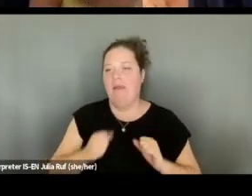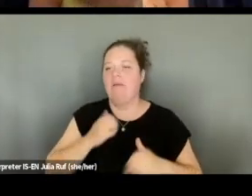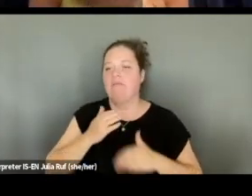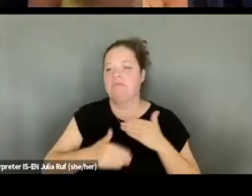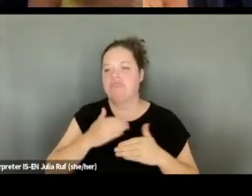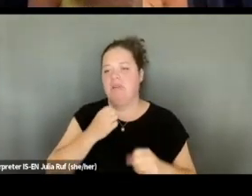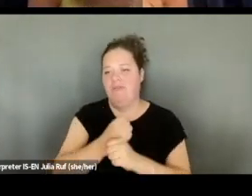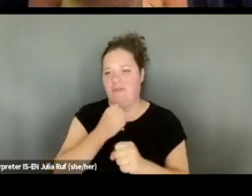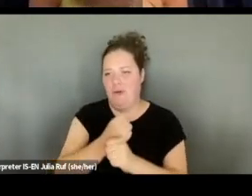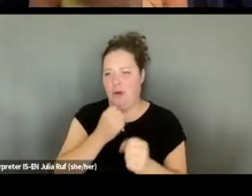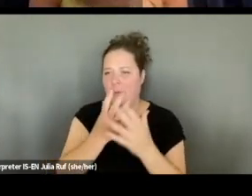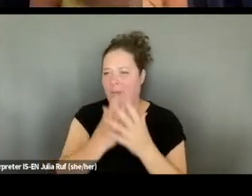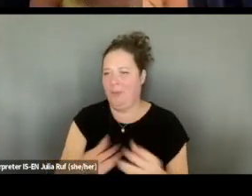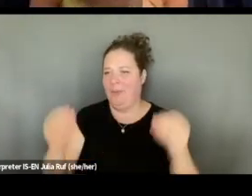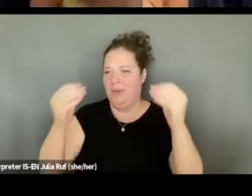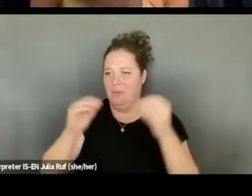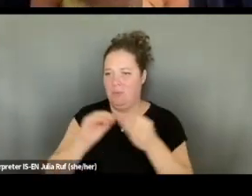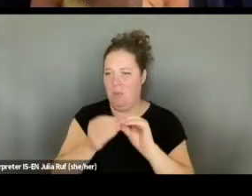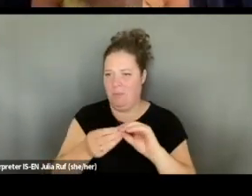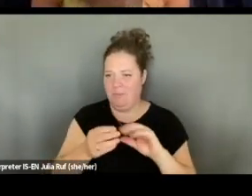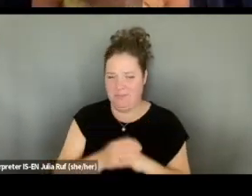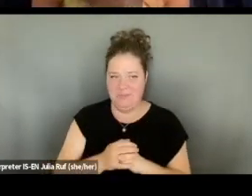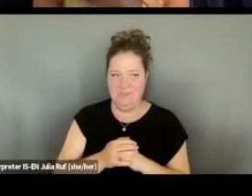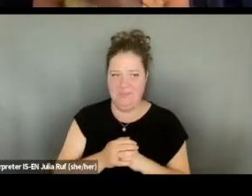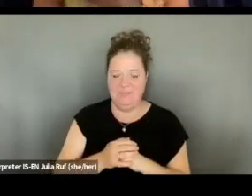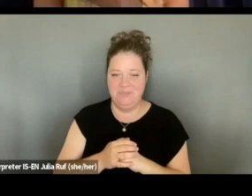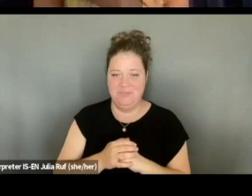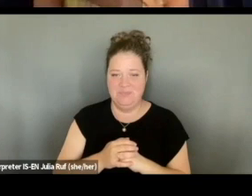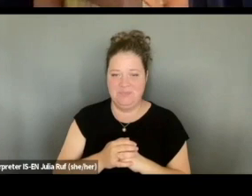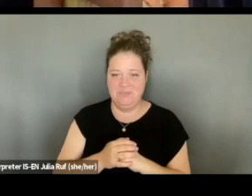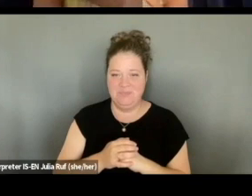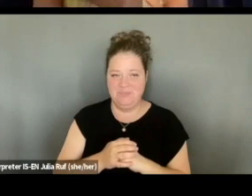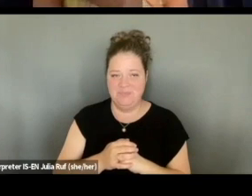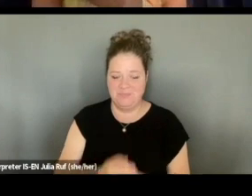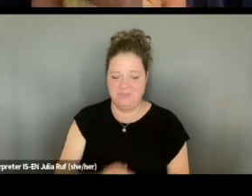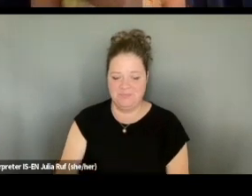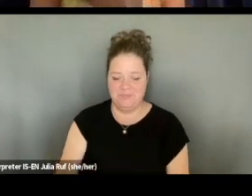this issue. And then, we look at the potential